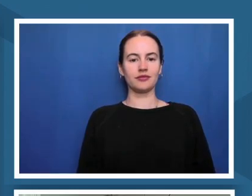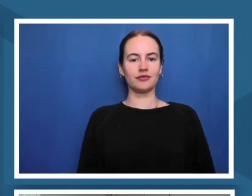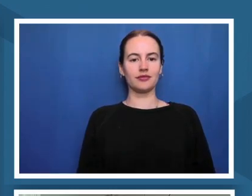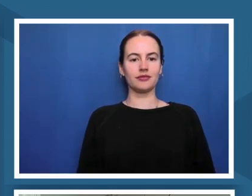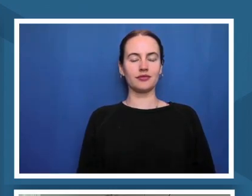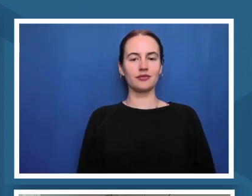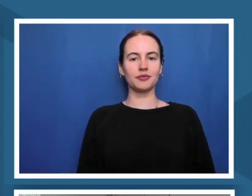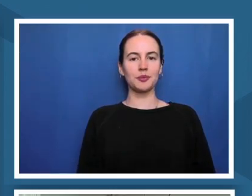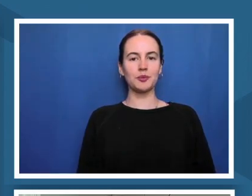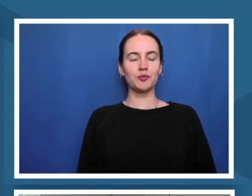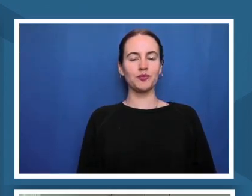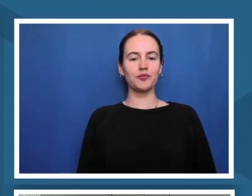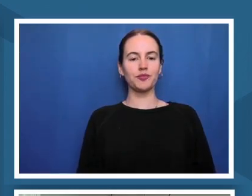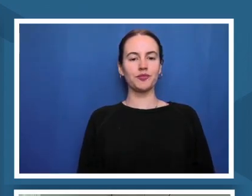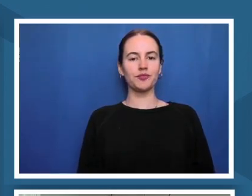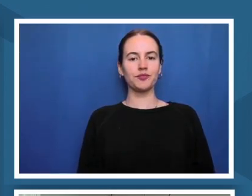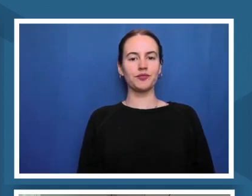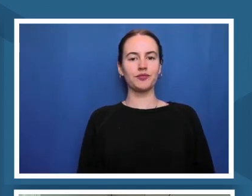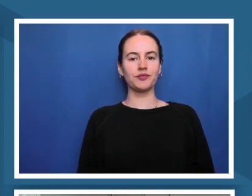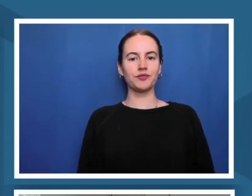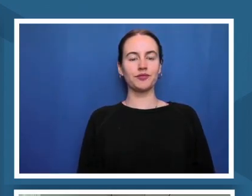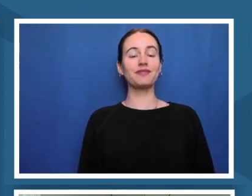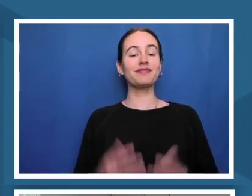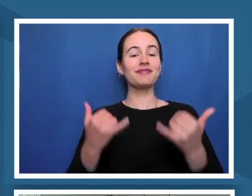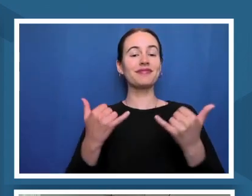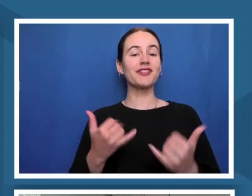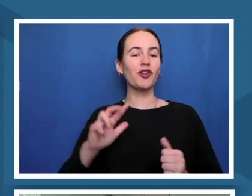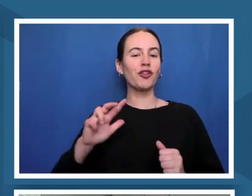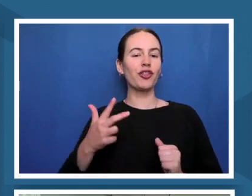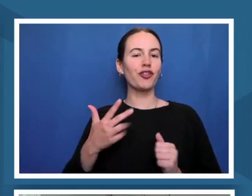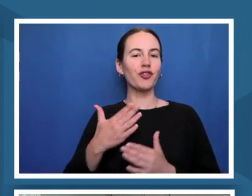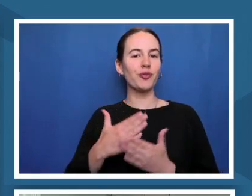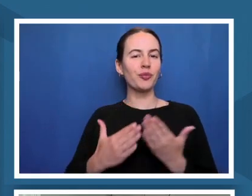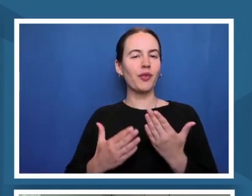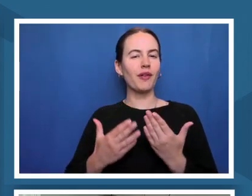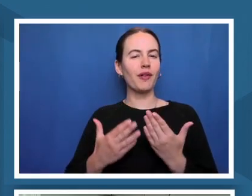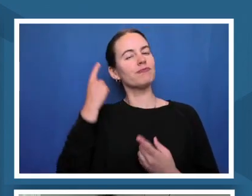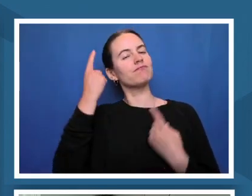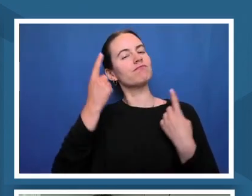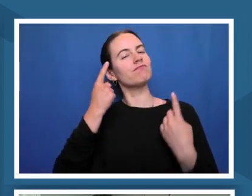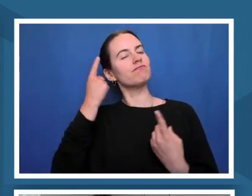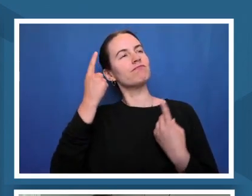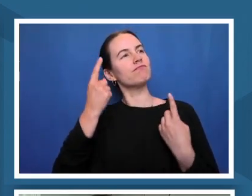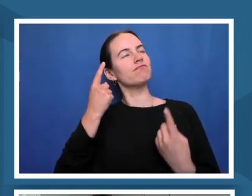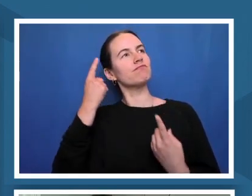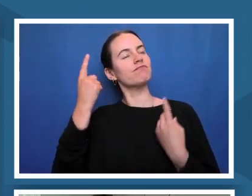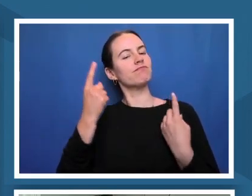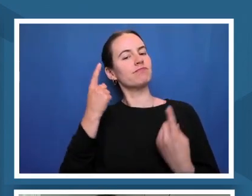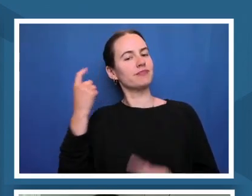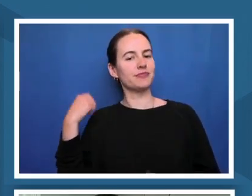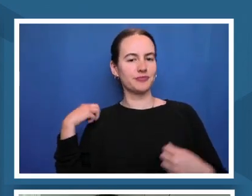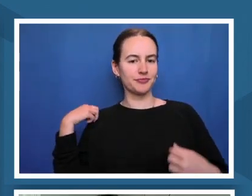and now step three is wondering